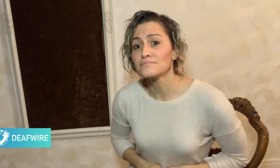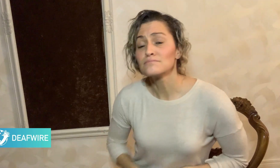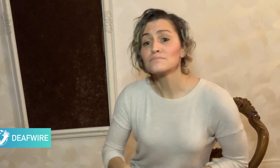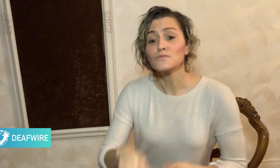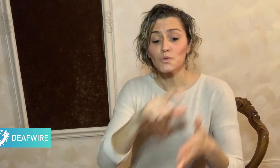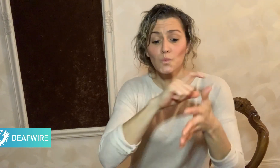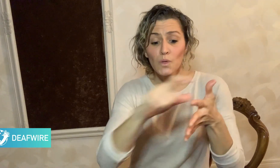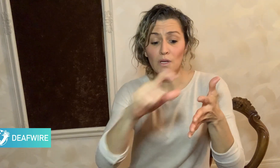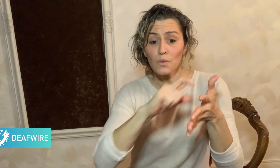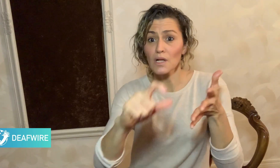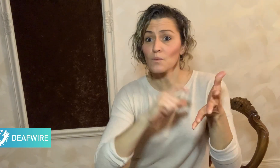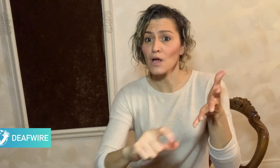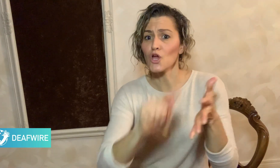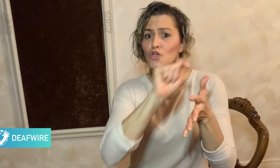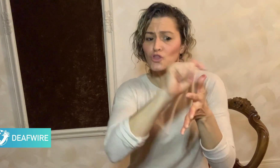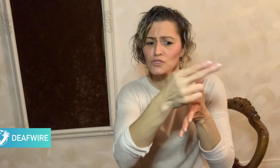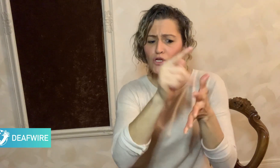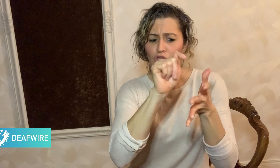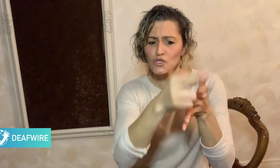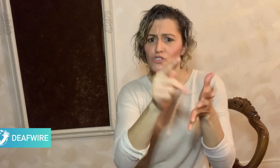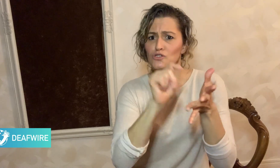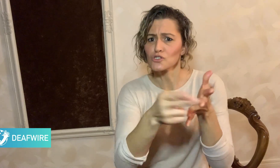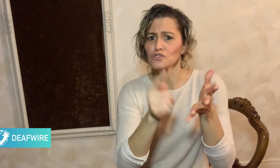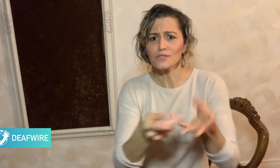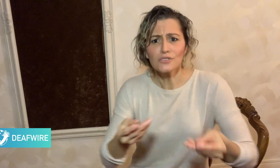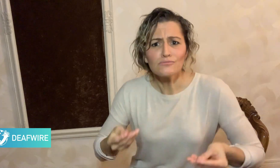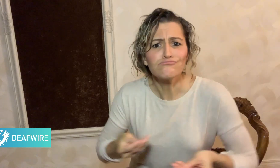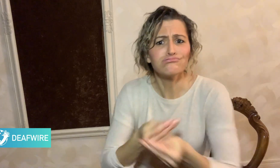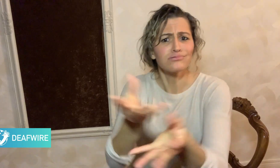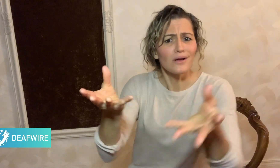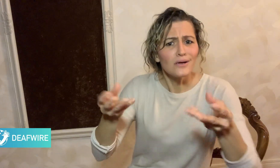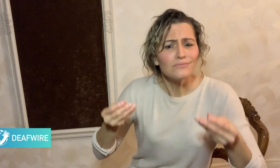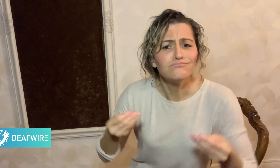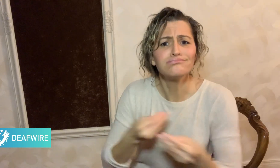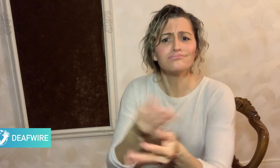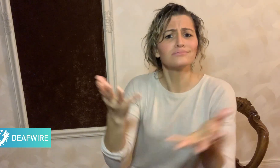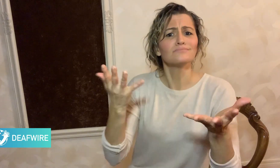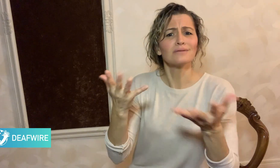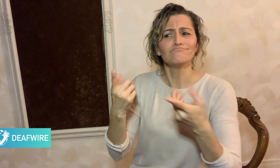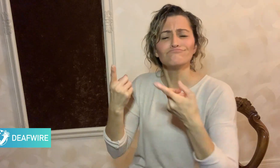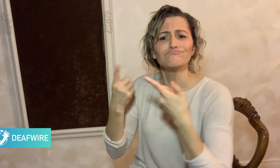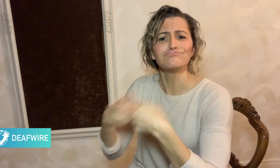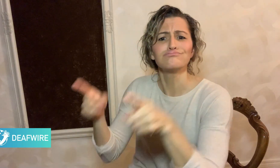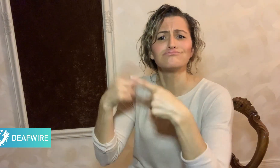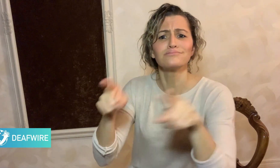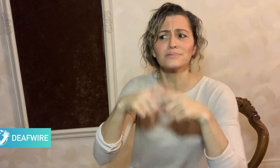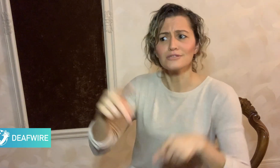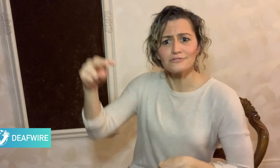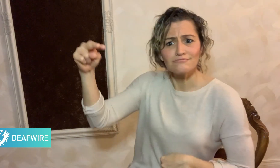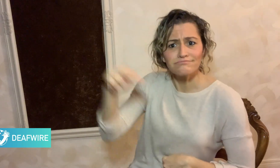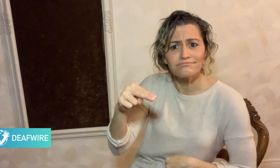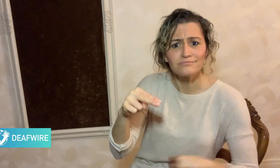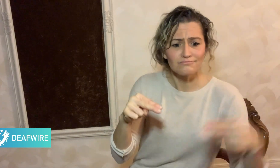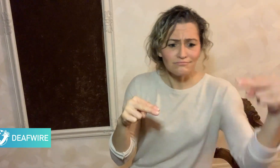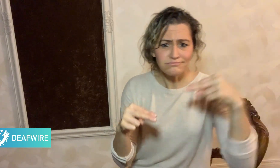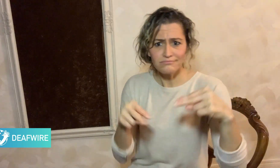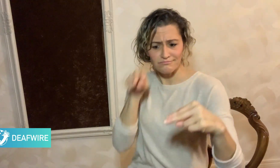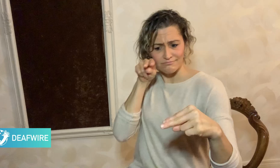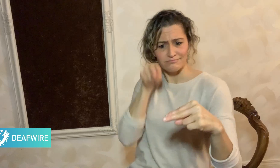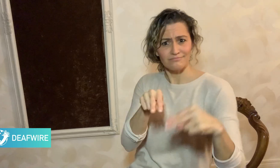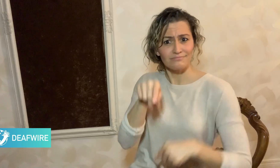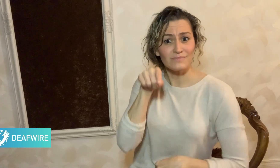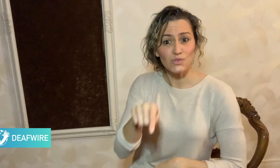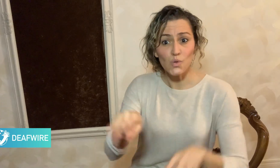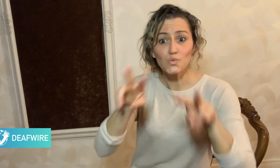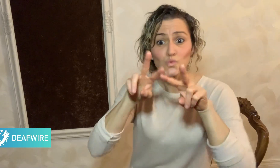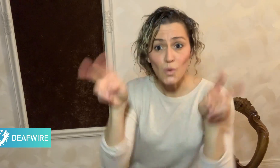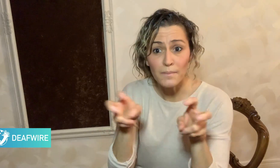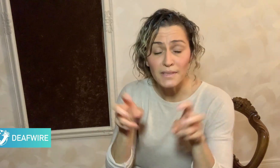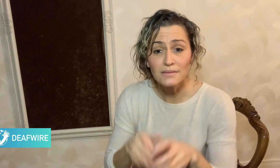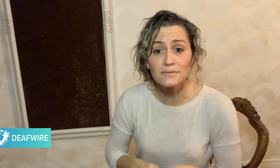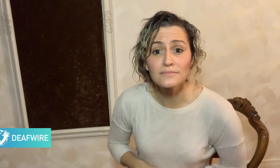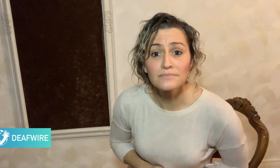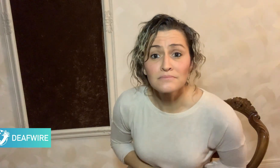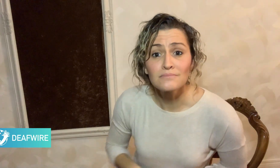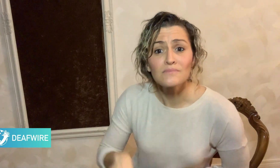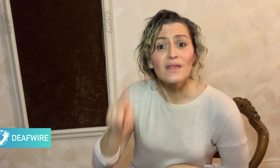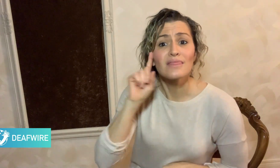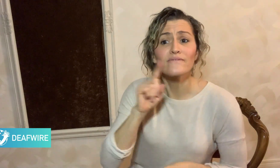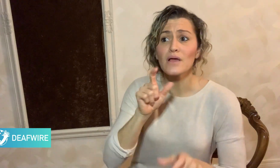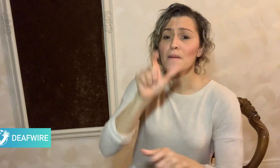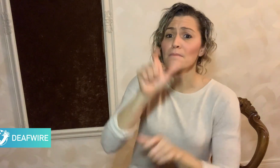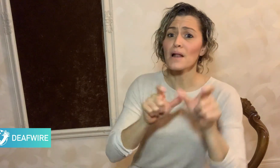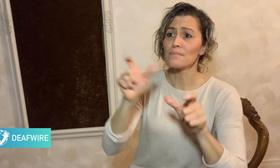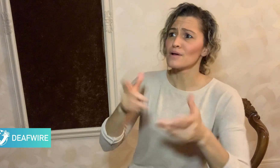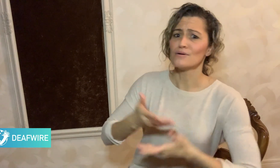On every Thursday, we shared different perspectives on this topic.